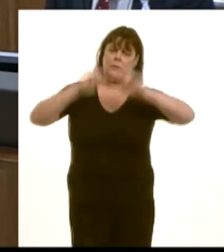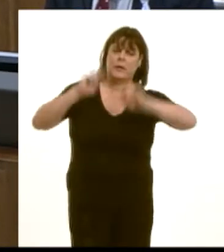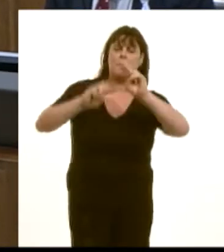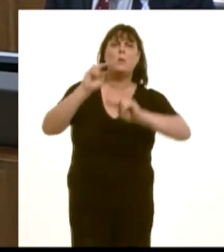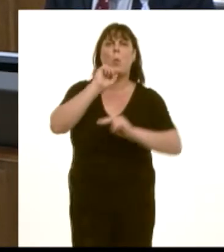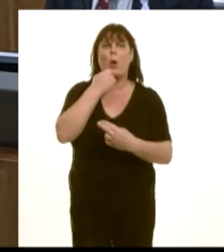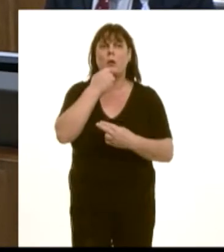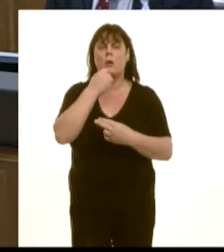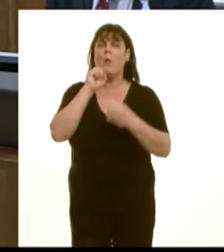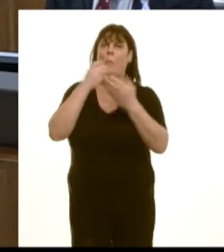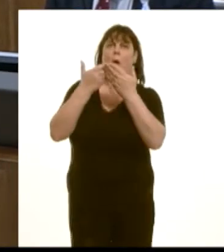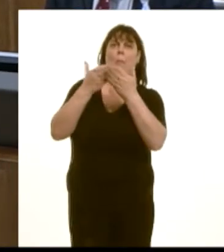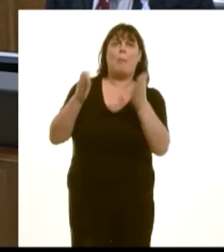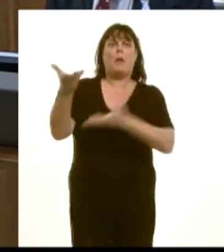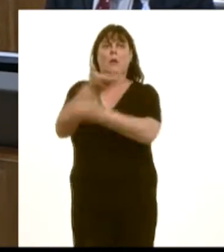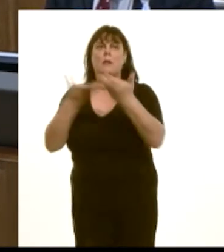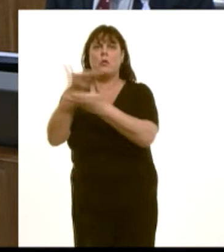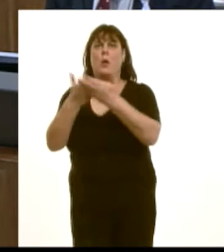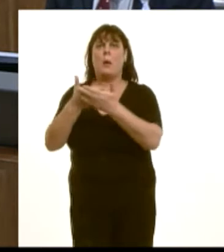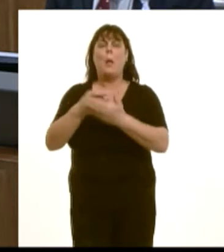Members should not deceive themselves that the blue route is without controversy, it